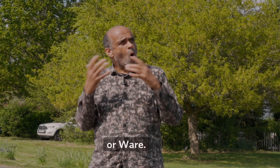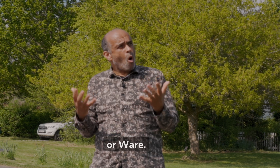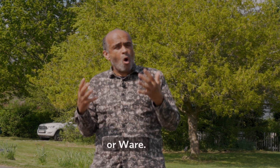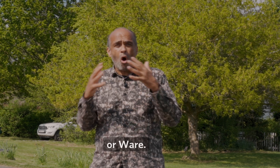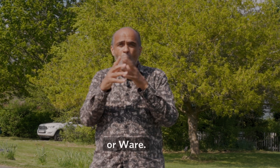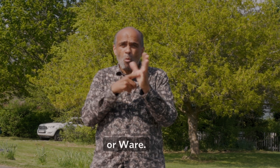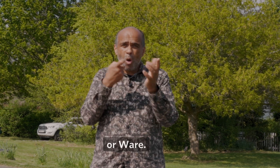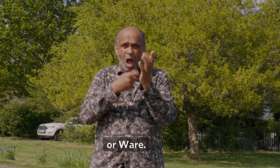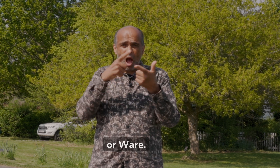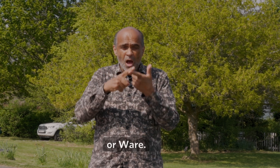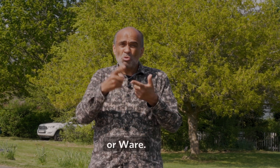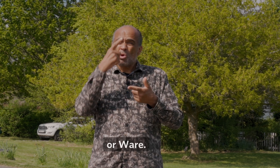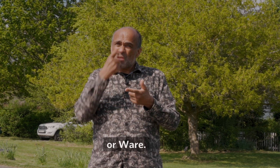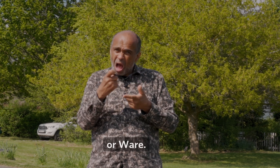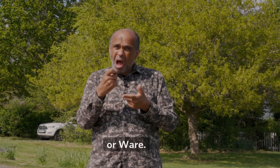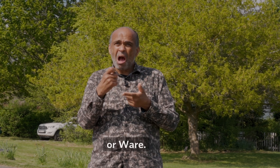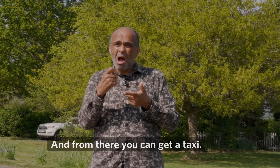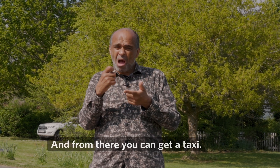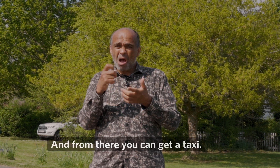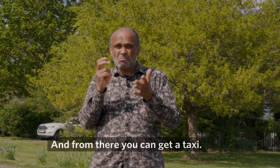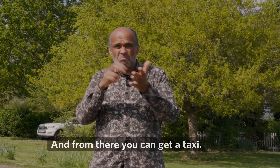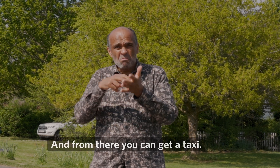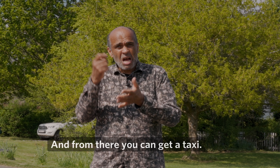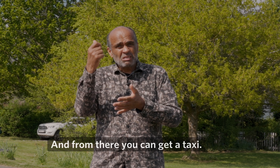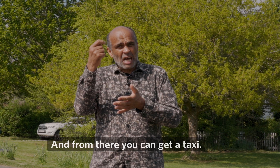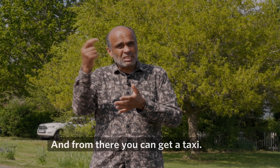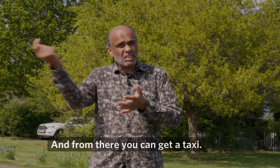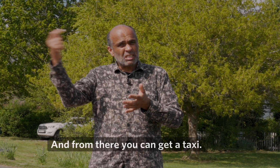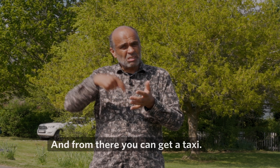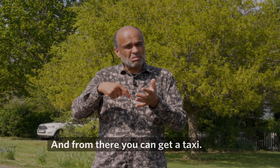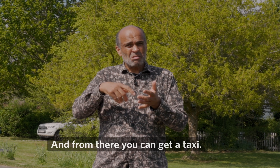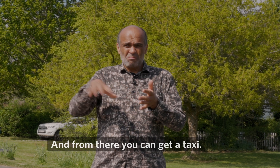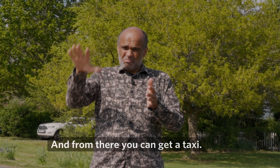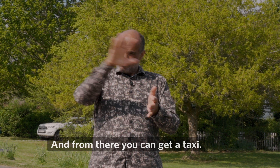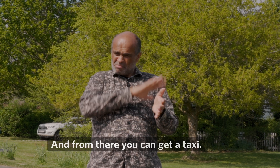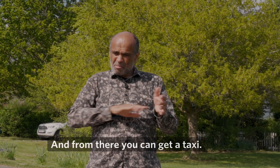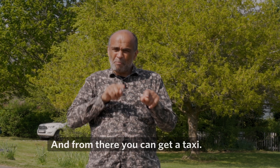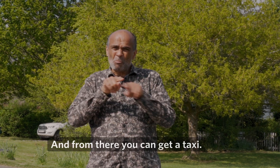or Ware. And from there you can get a taxi.